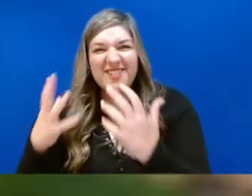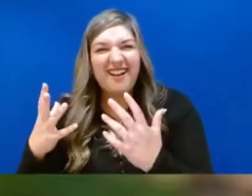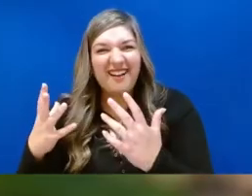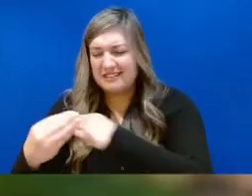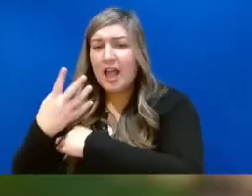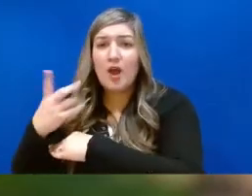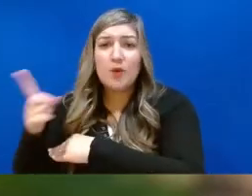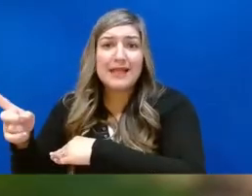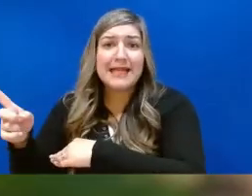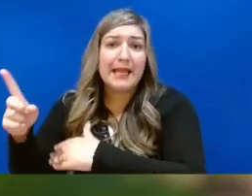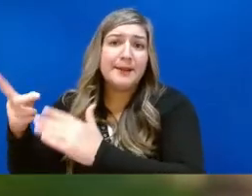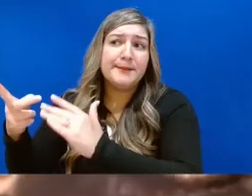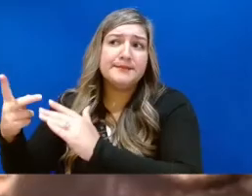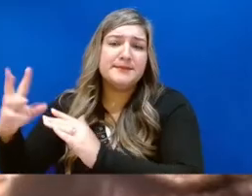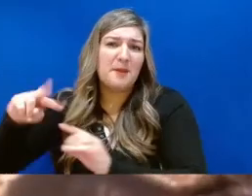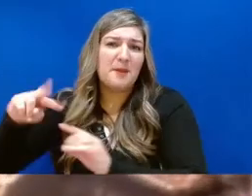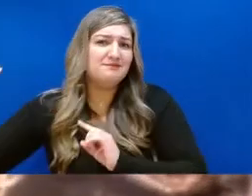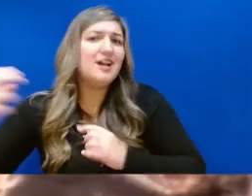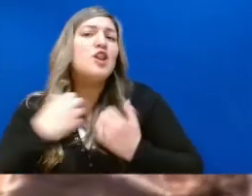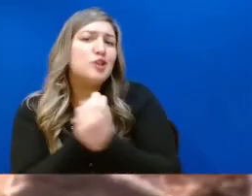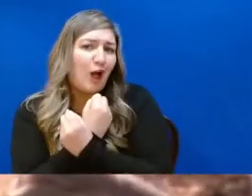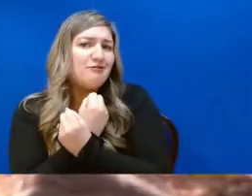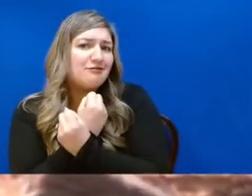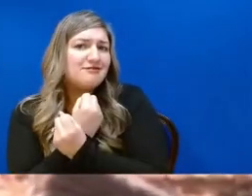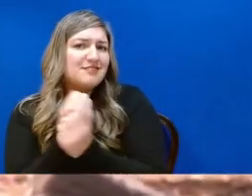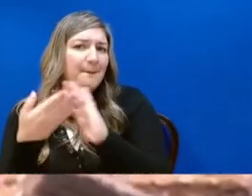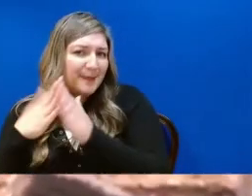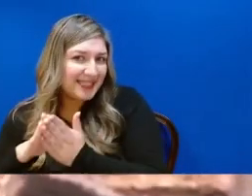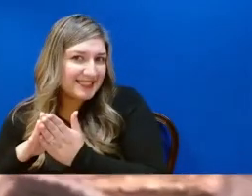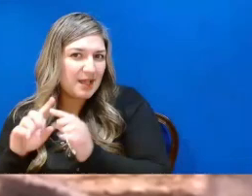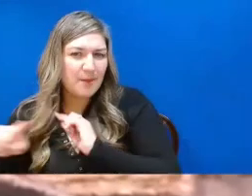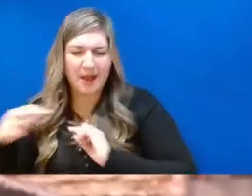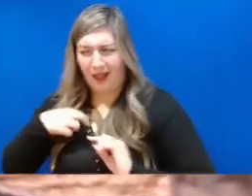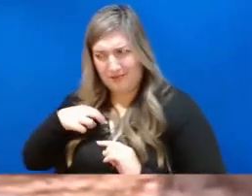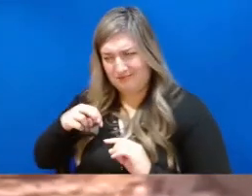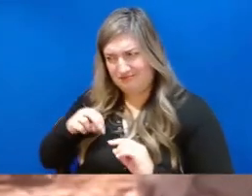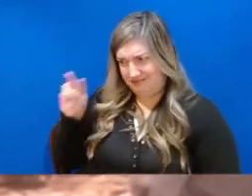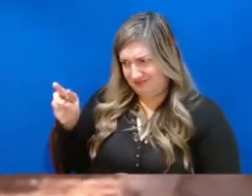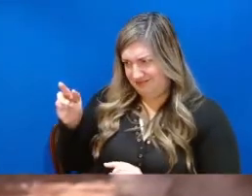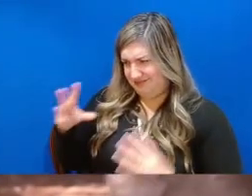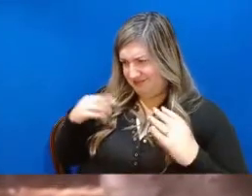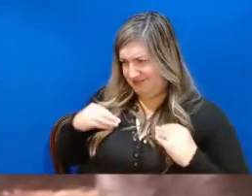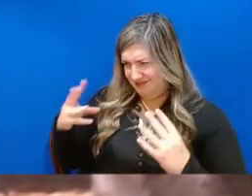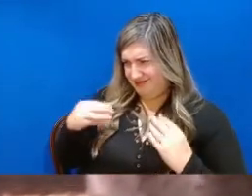But then understand at that end, you have to make that decision and be perfectly comfortable with the decision that this is